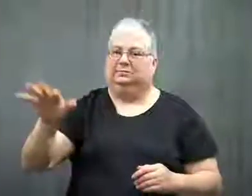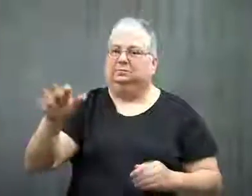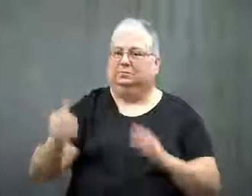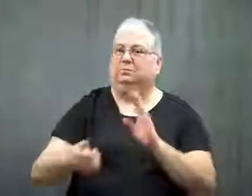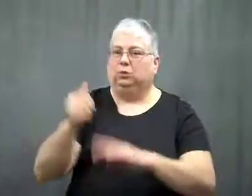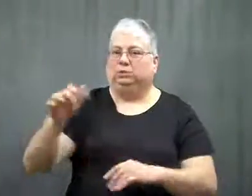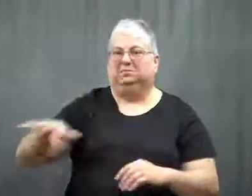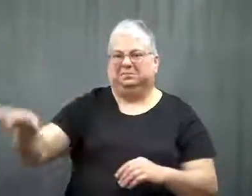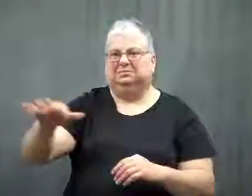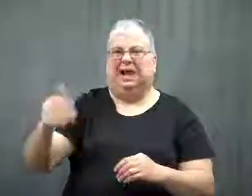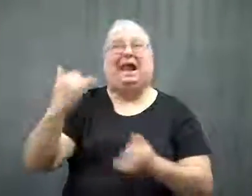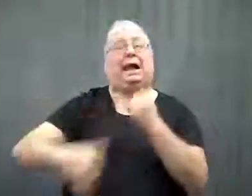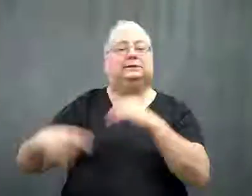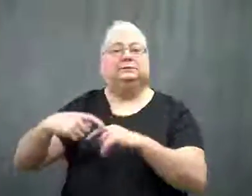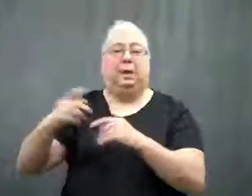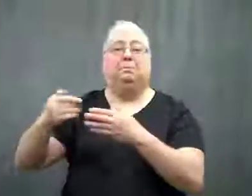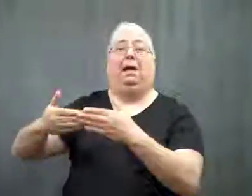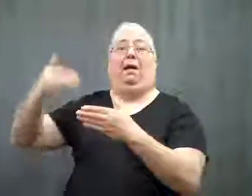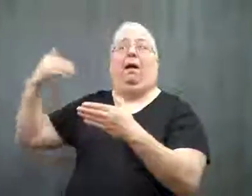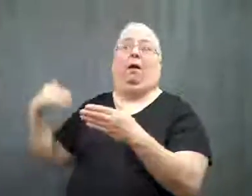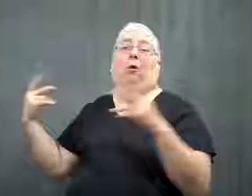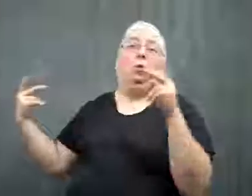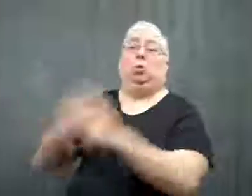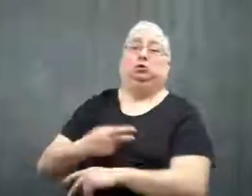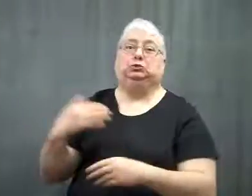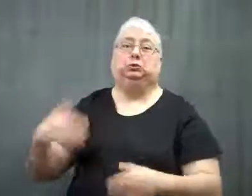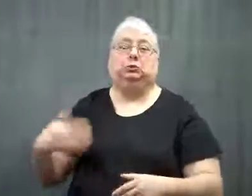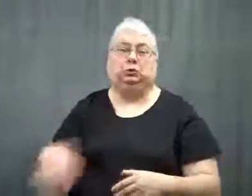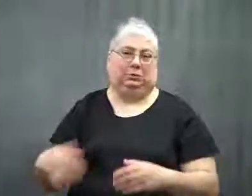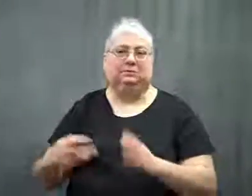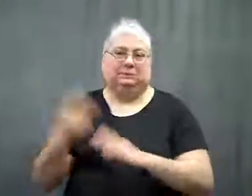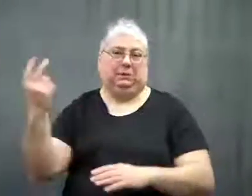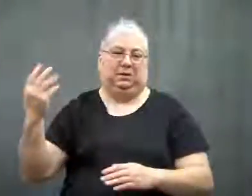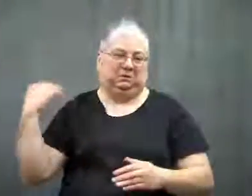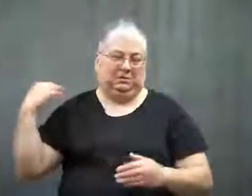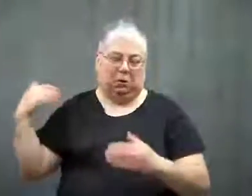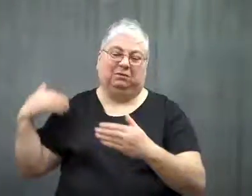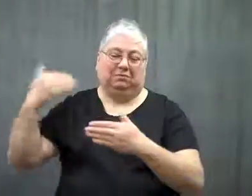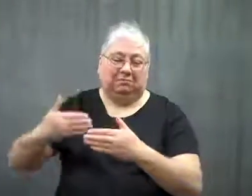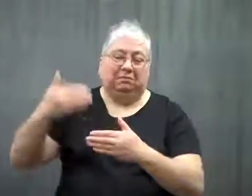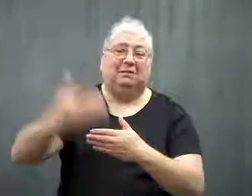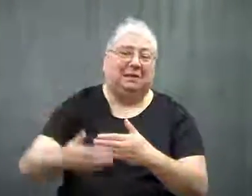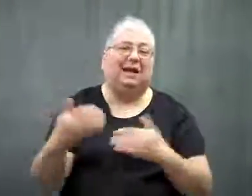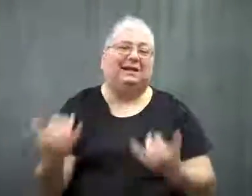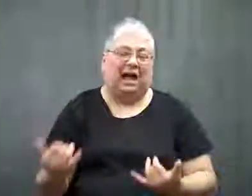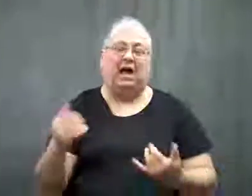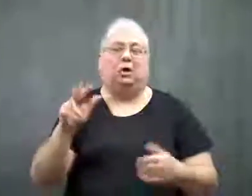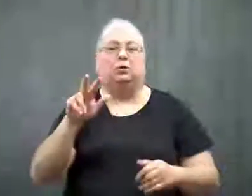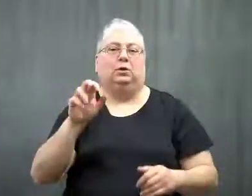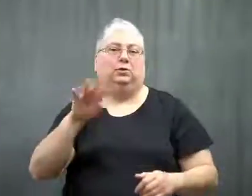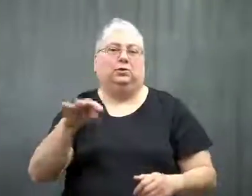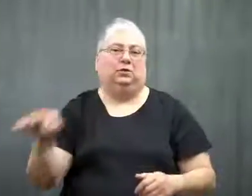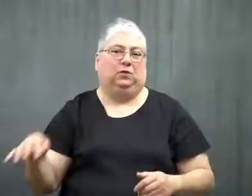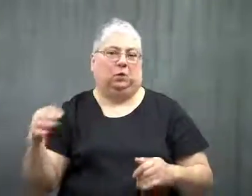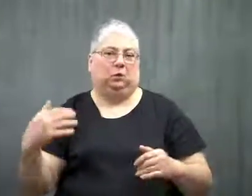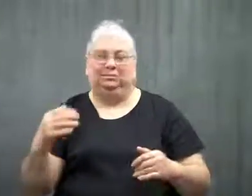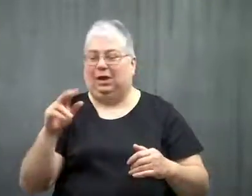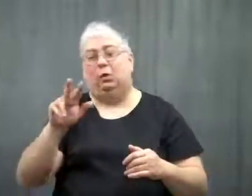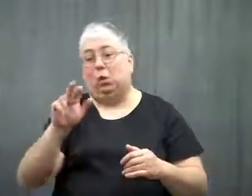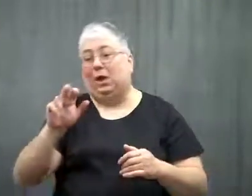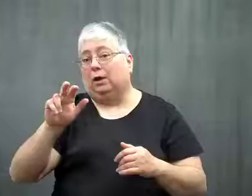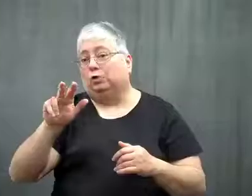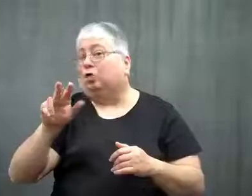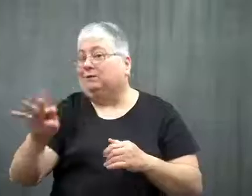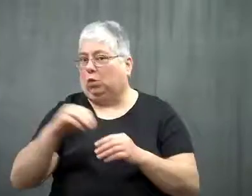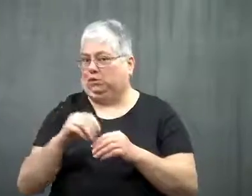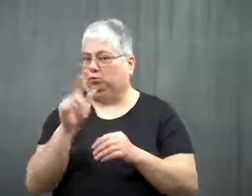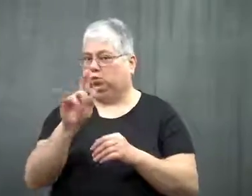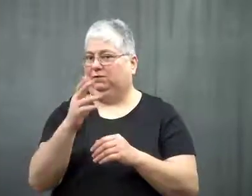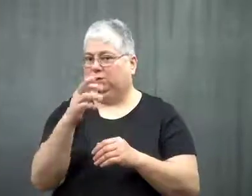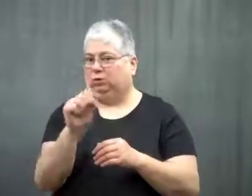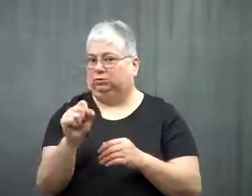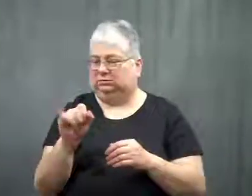The worst one was before that, with double the current death toll of 334 in one day.